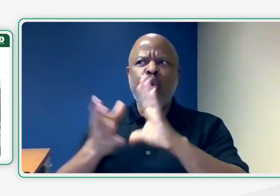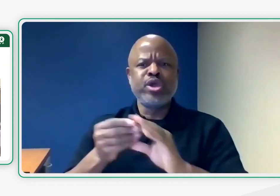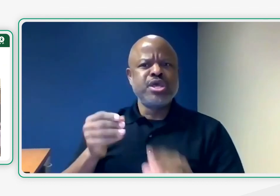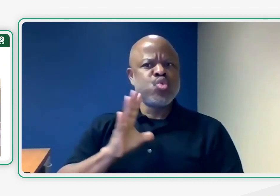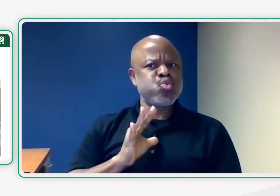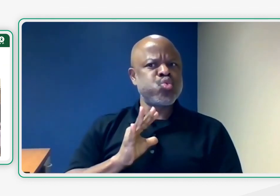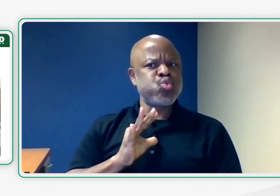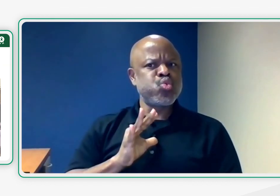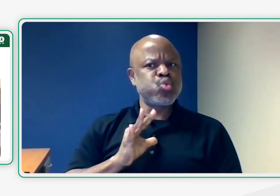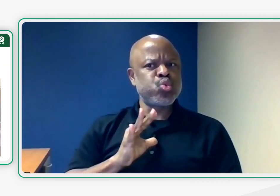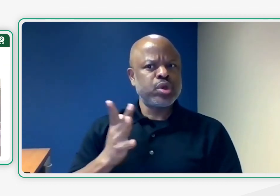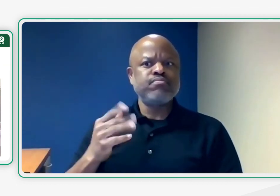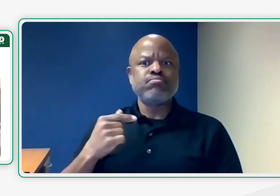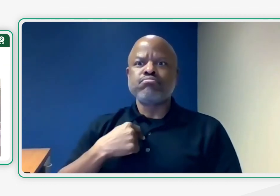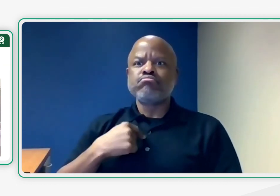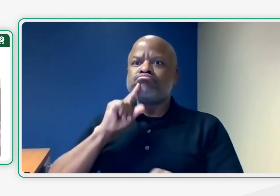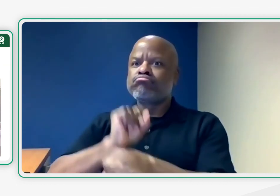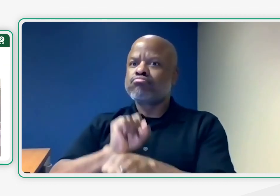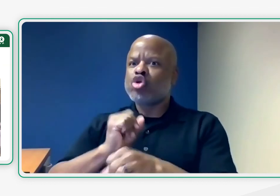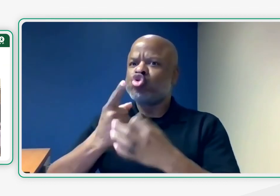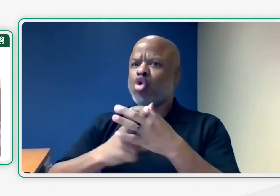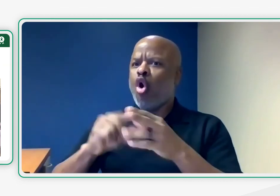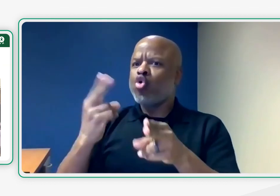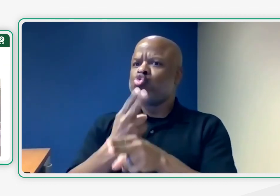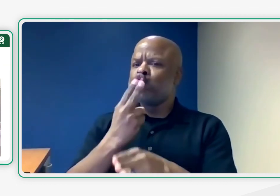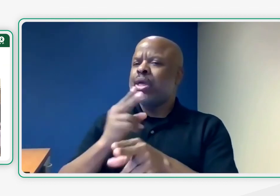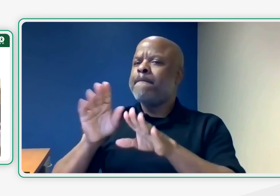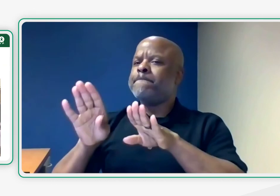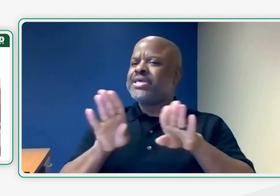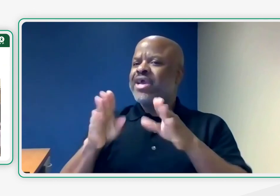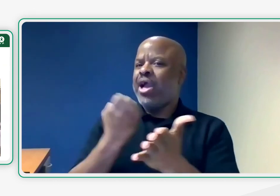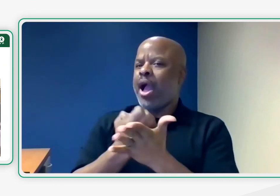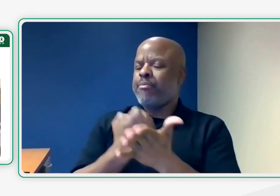financial education is great. But, stories . . . that's where the real impact is.